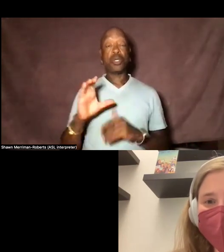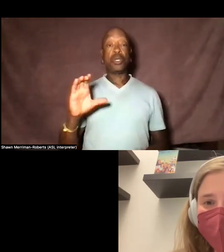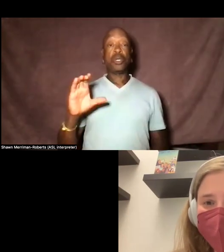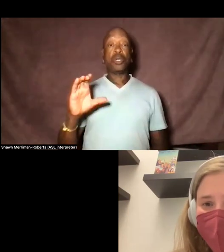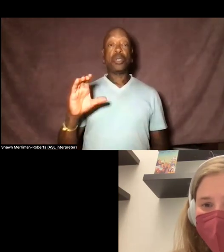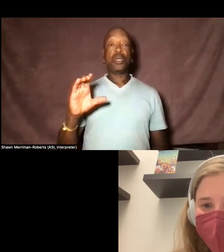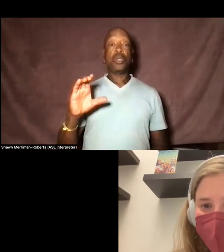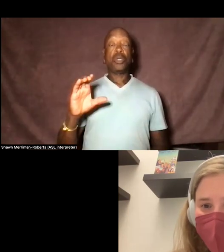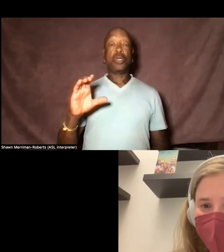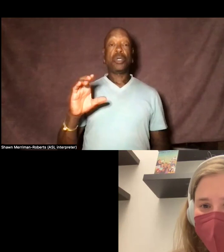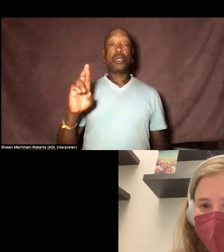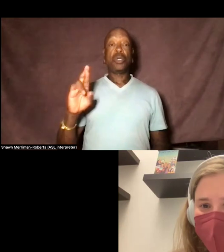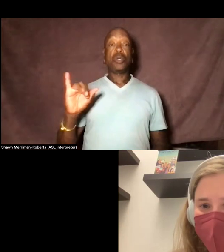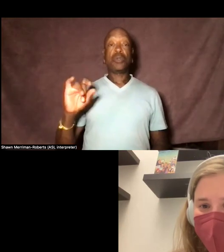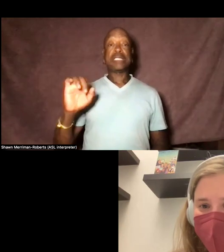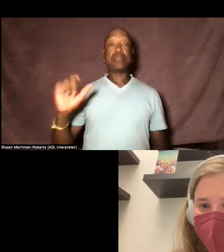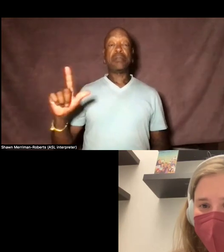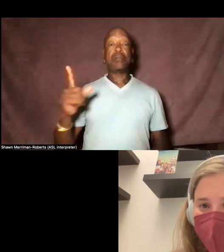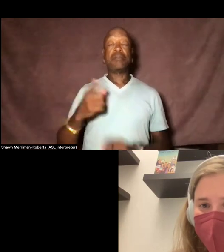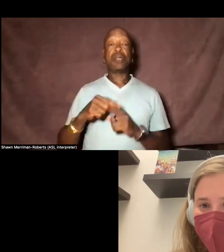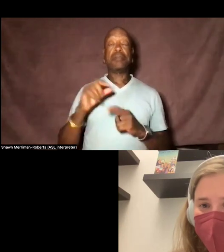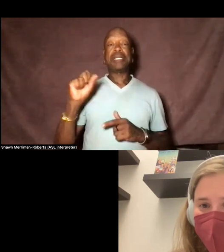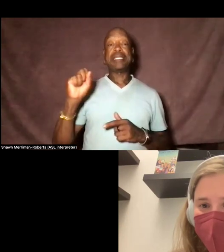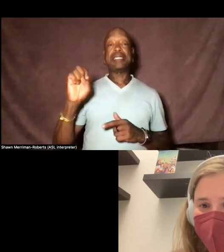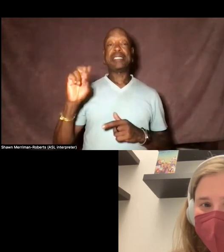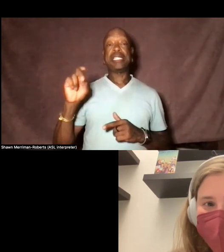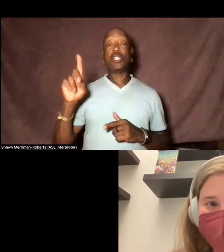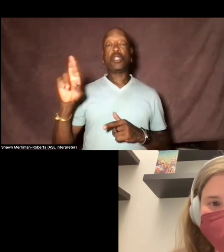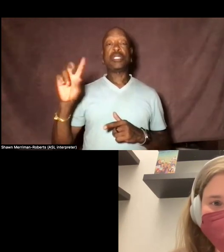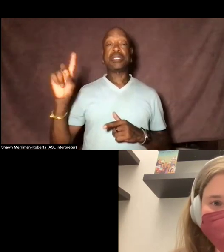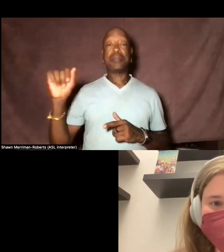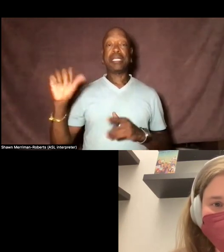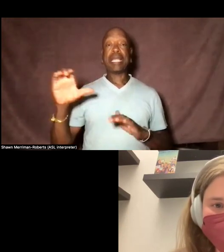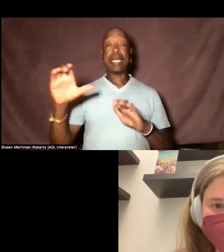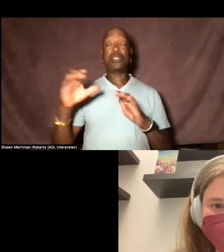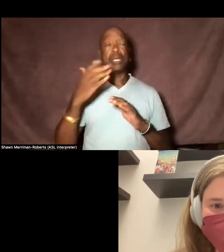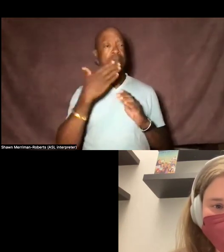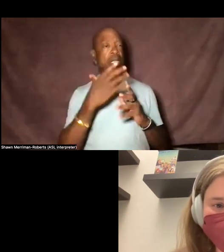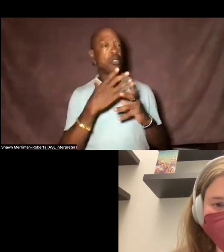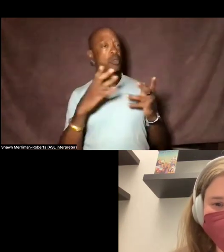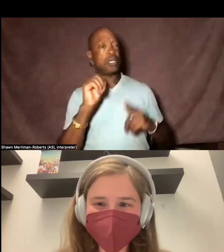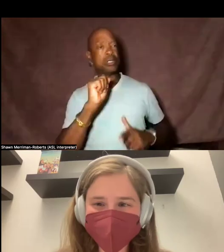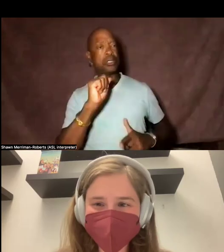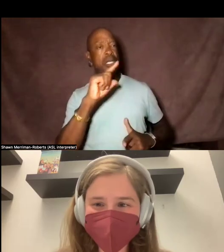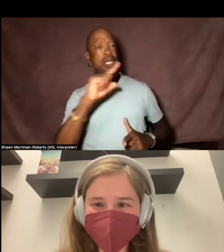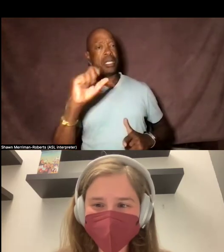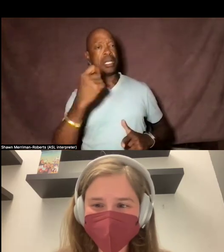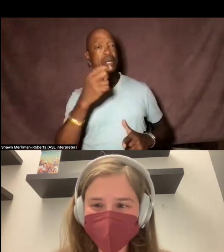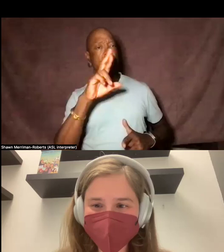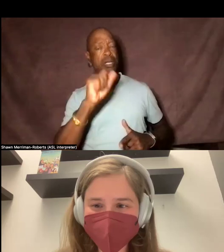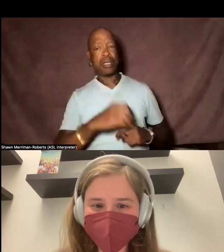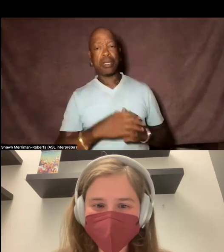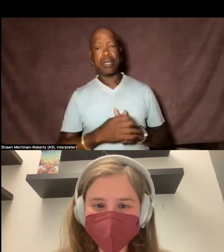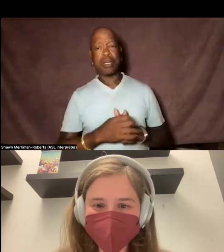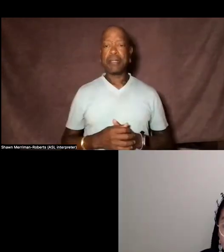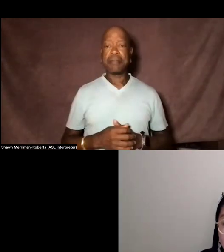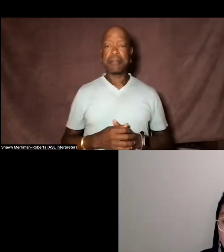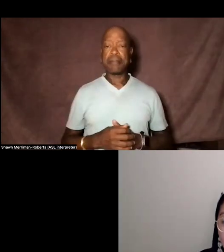senior and disability action thank you so much Allegra yeah my name is Crystal